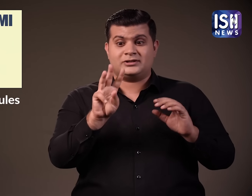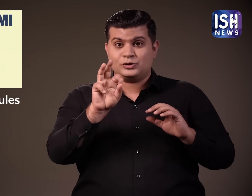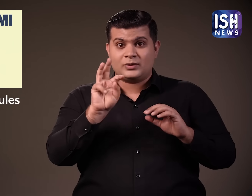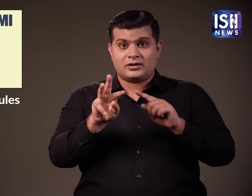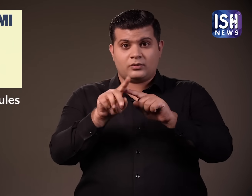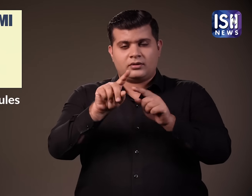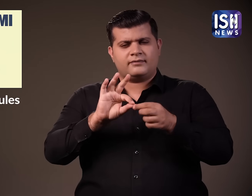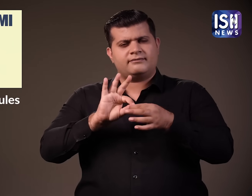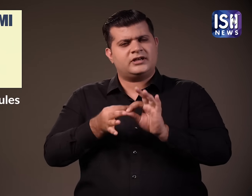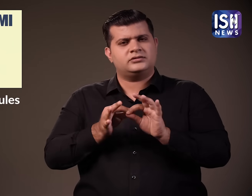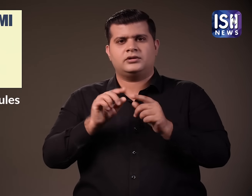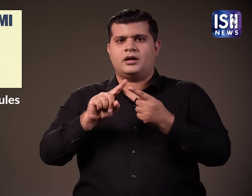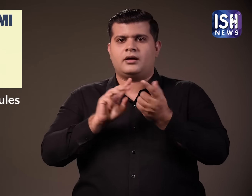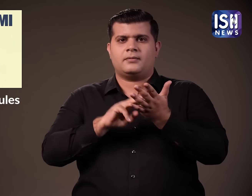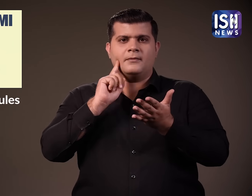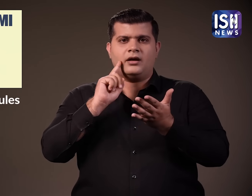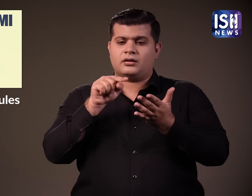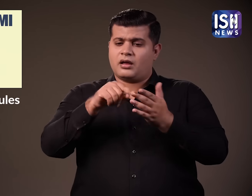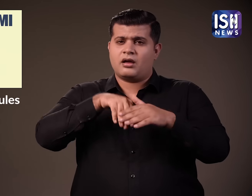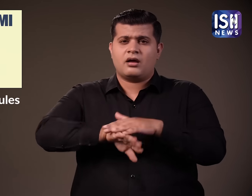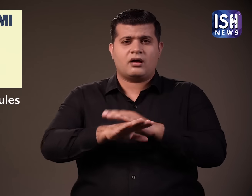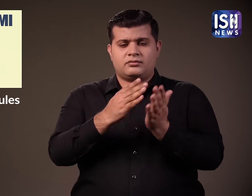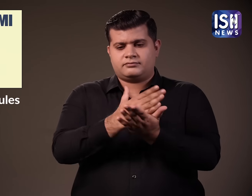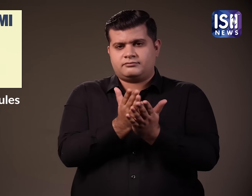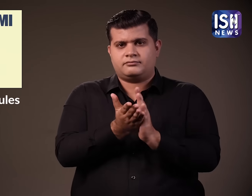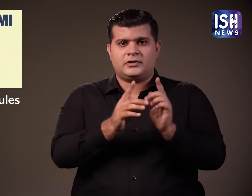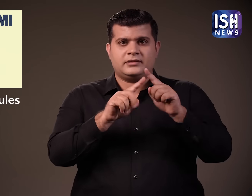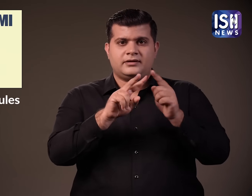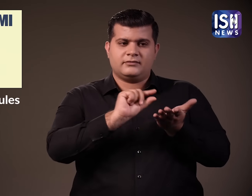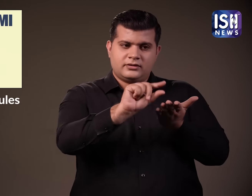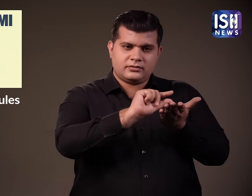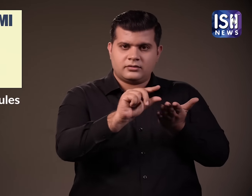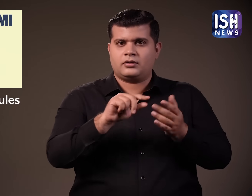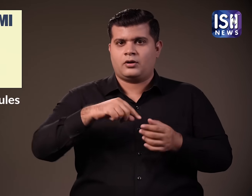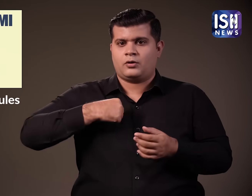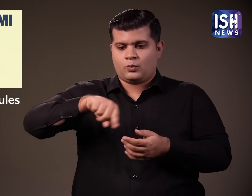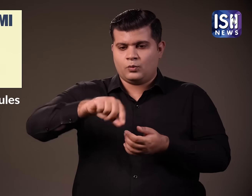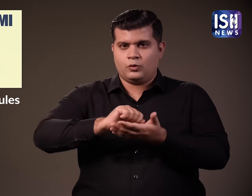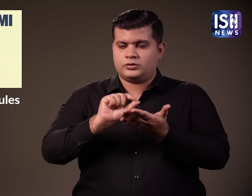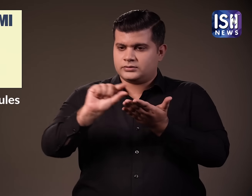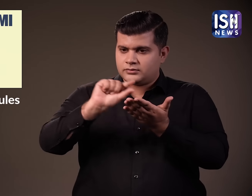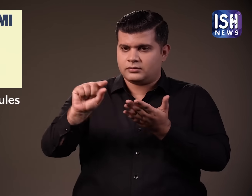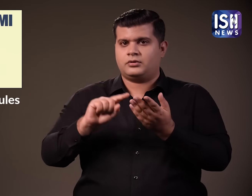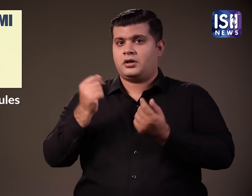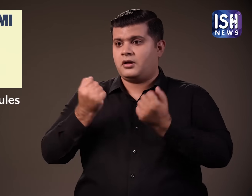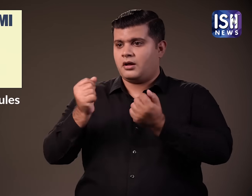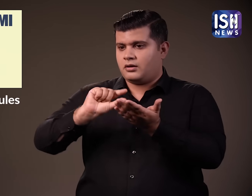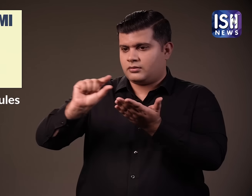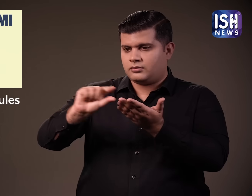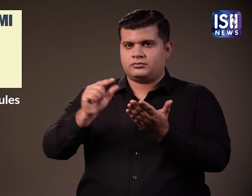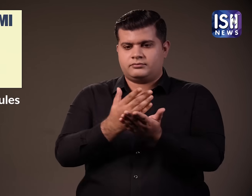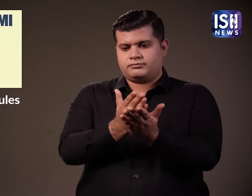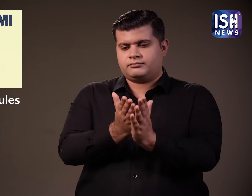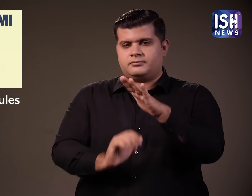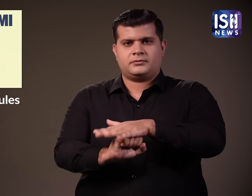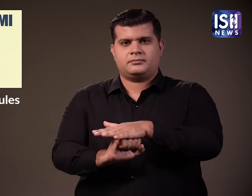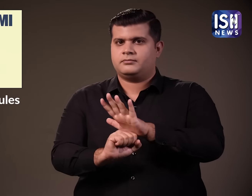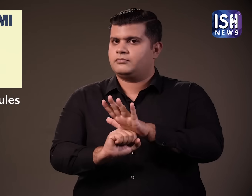Allocate only ₹20,000 for all the EMIs for things like TV, washing machine, car etc.